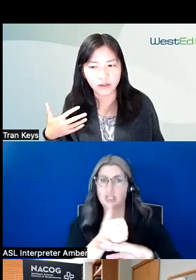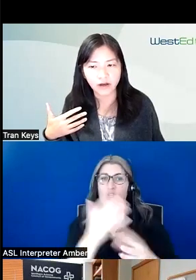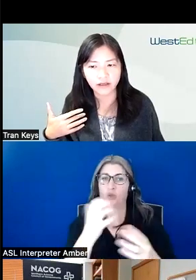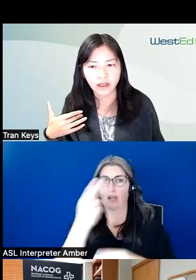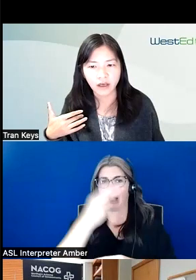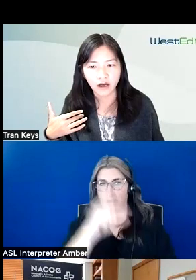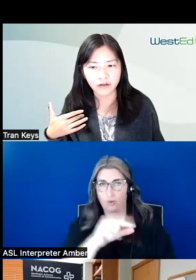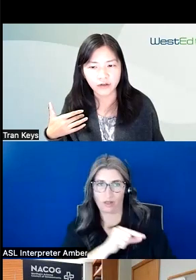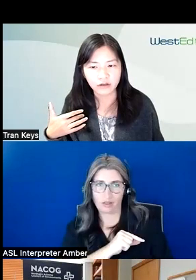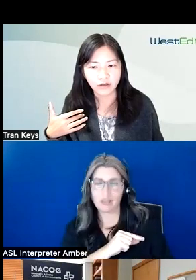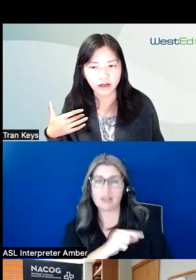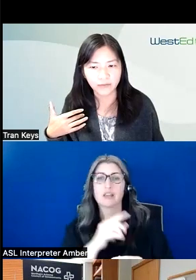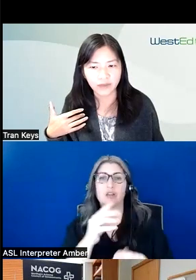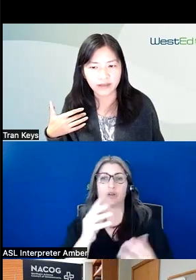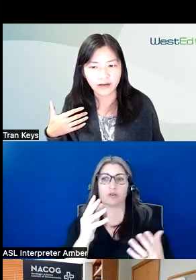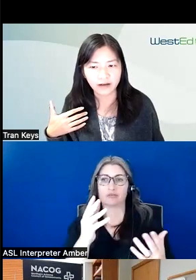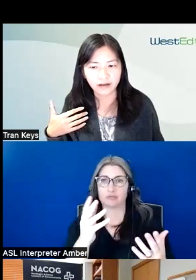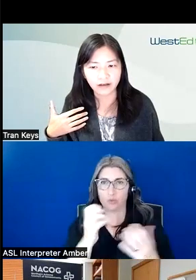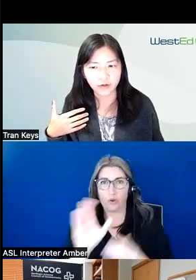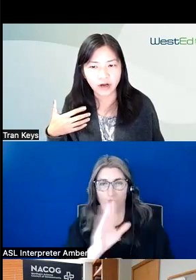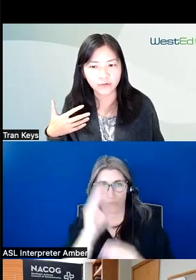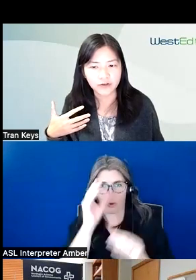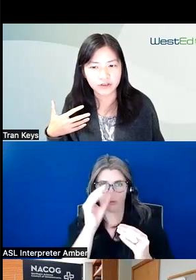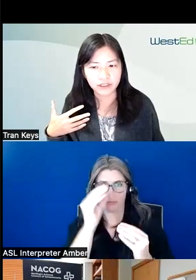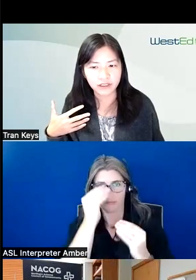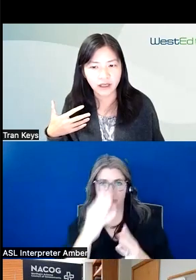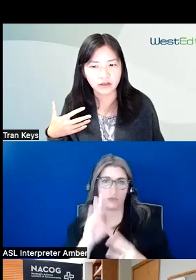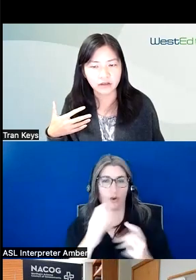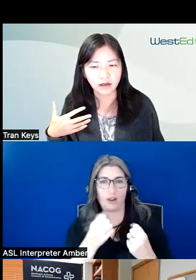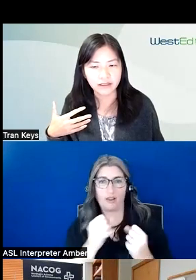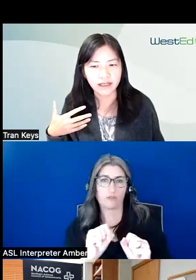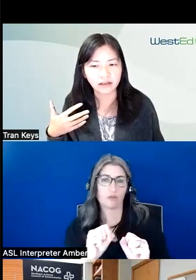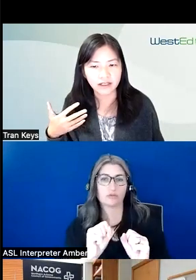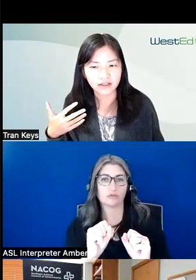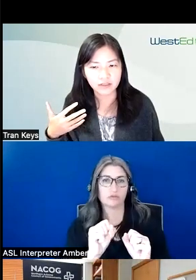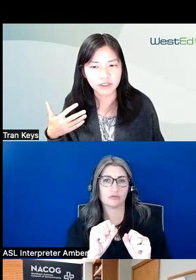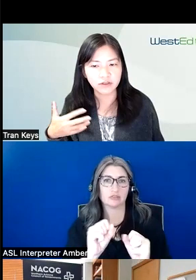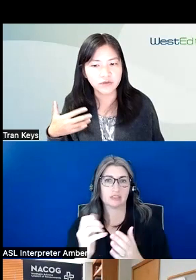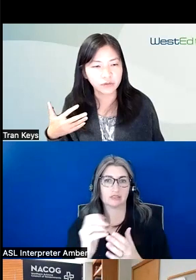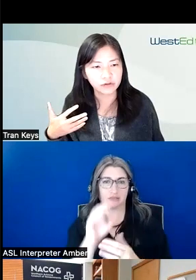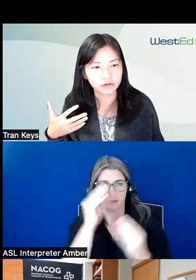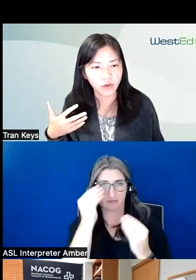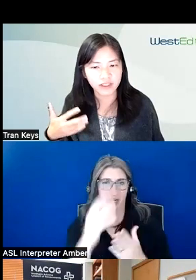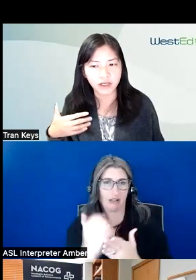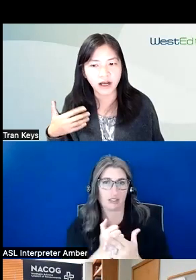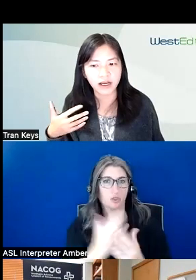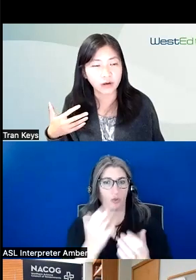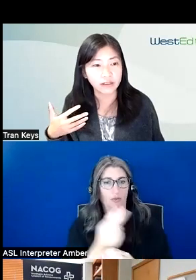You want your efforts in data collection to be usable. You want it to be high quality.